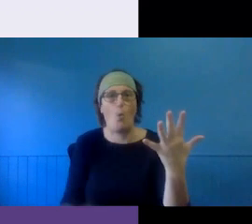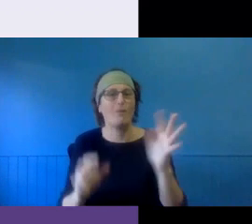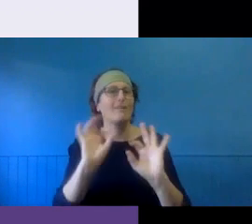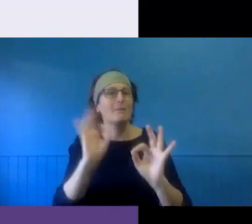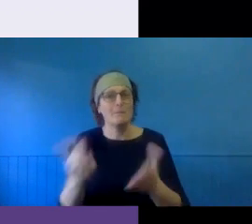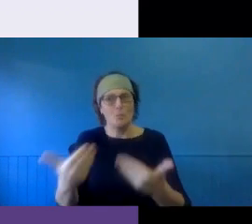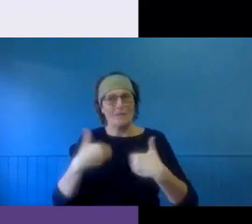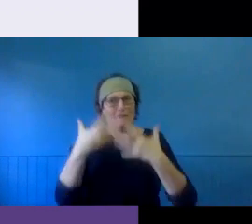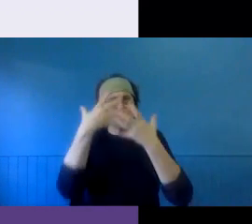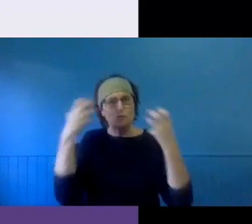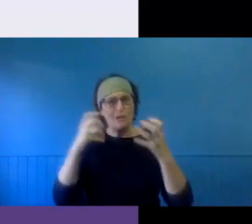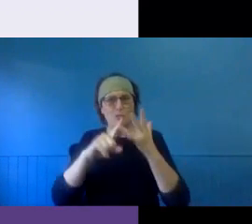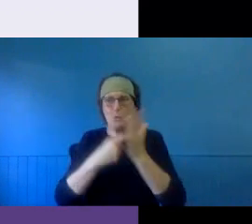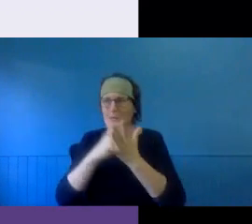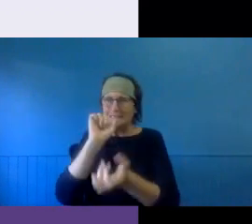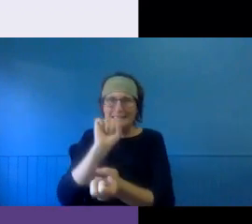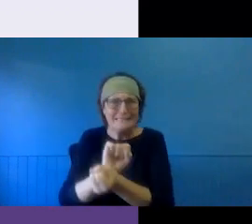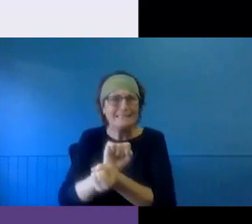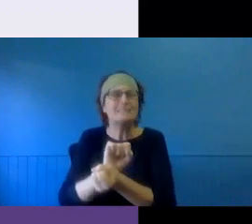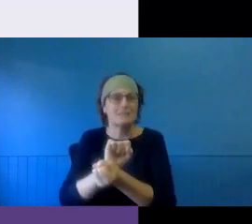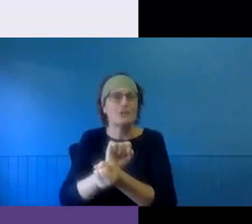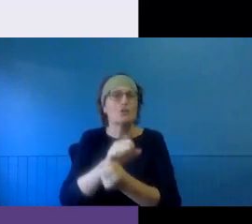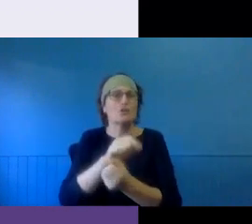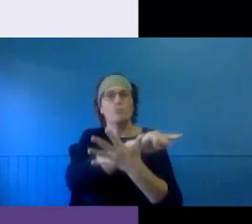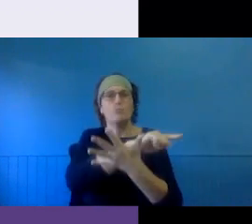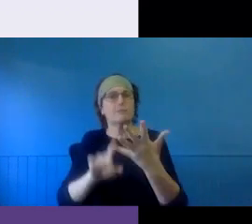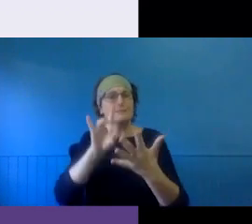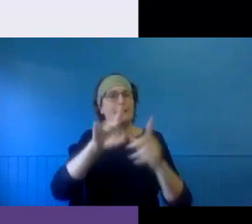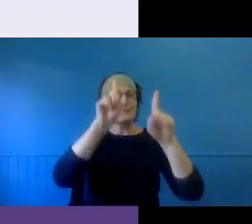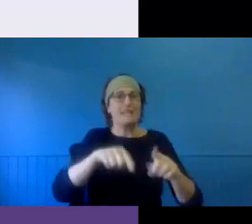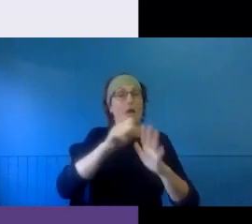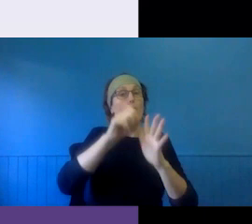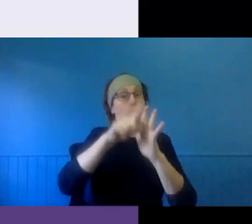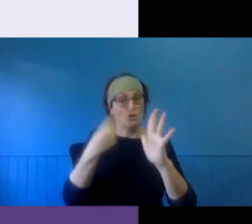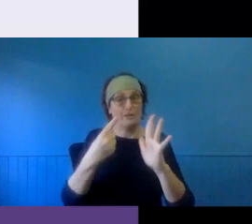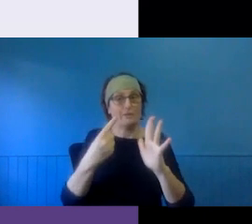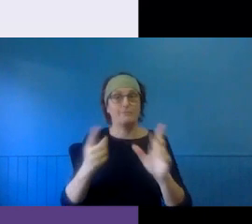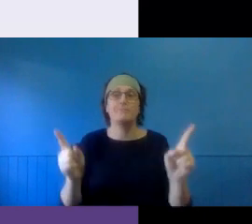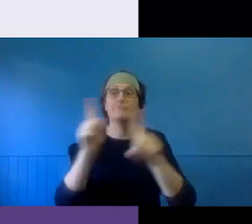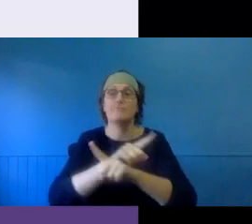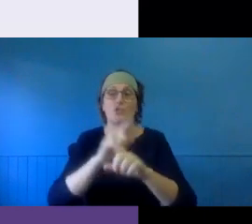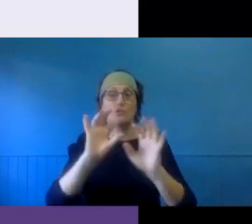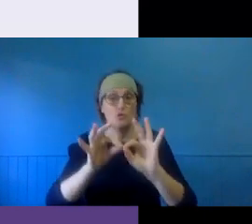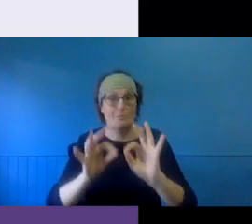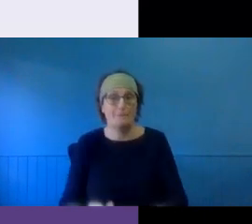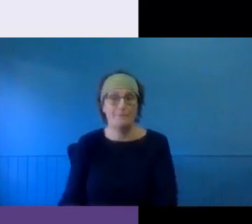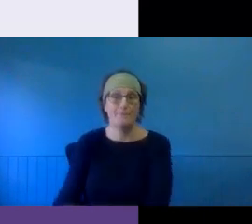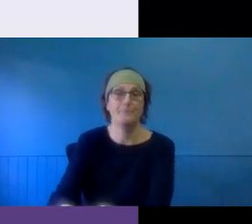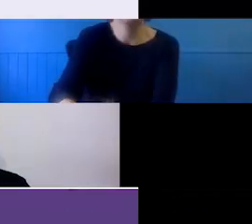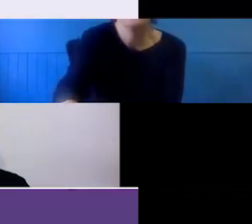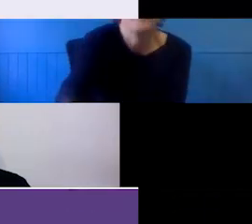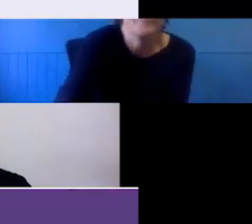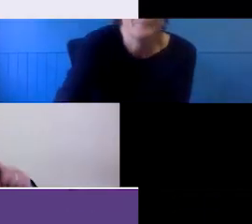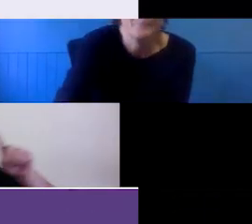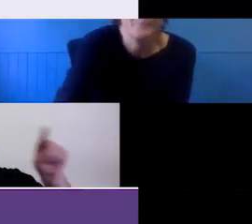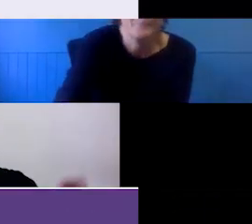roadblock or a dispute. I'm showing here a purple map with the numbers 1